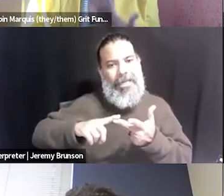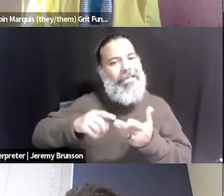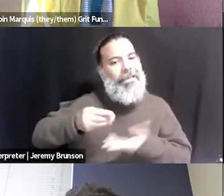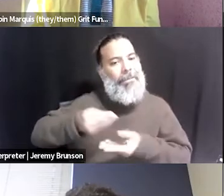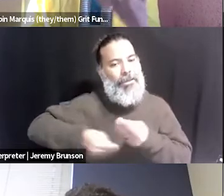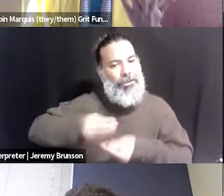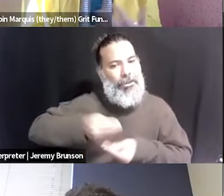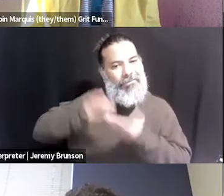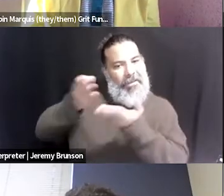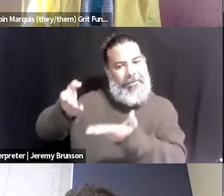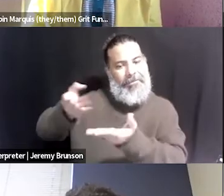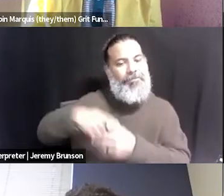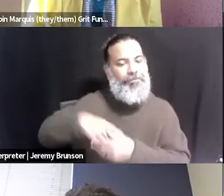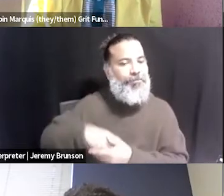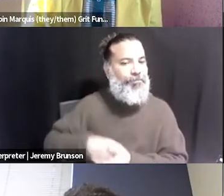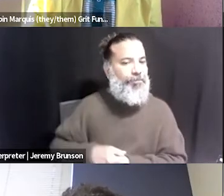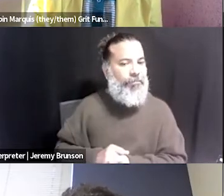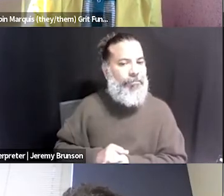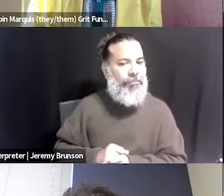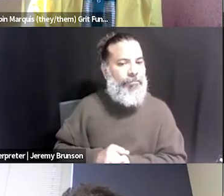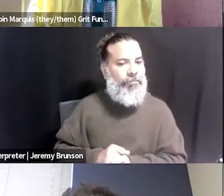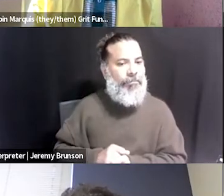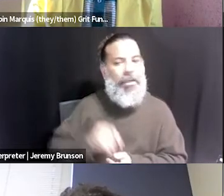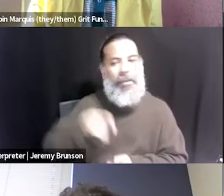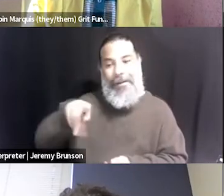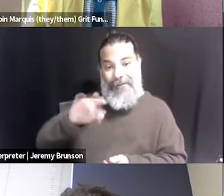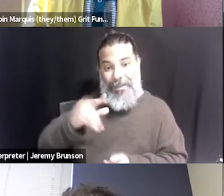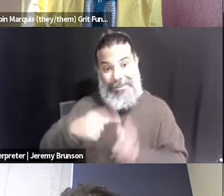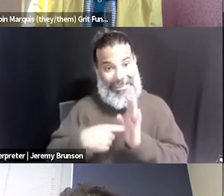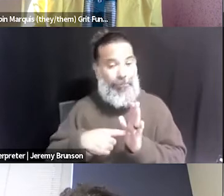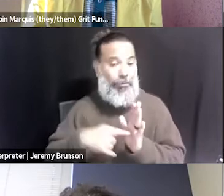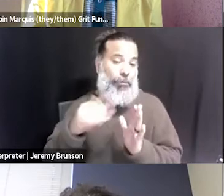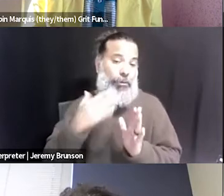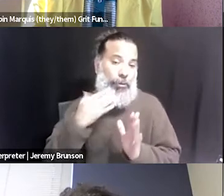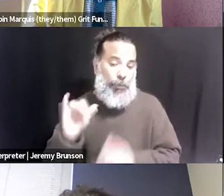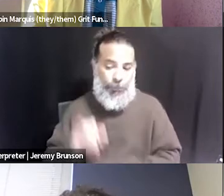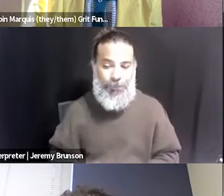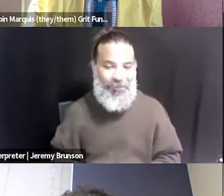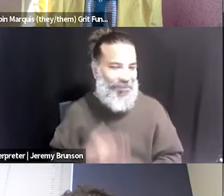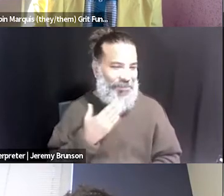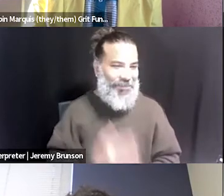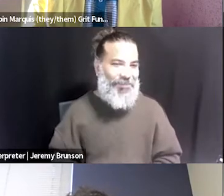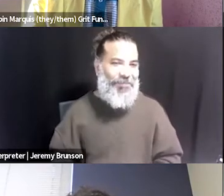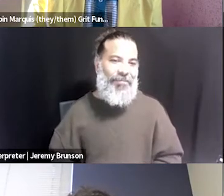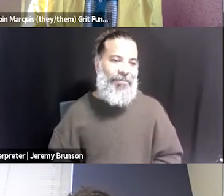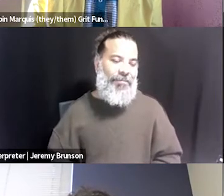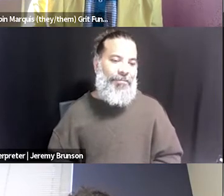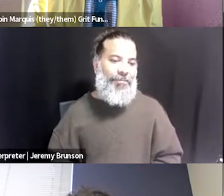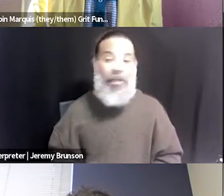We have those on the website, but having Phil's direct examples would be really helpful. Thank you. Yeah.